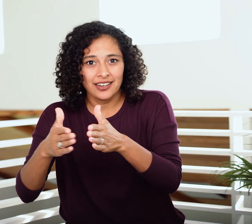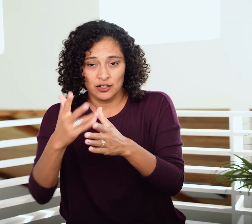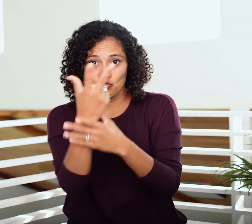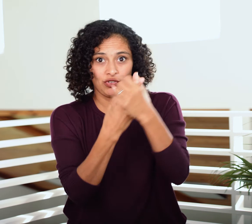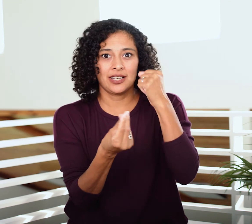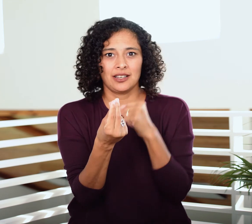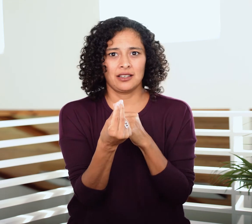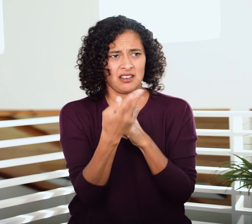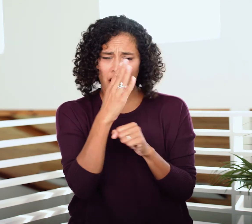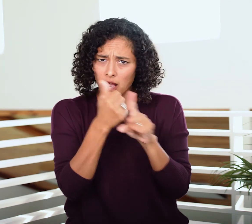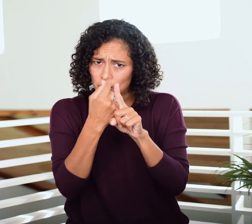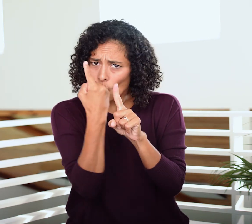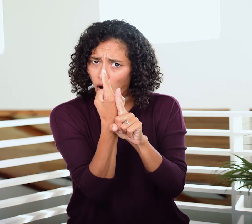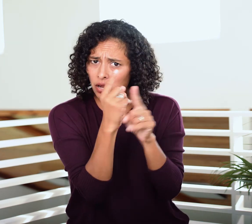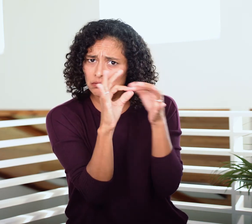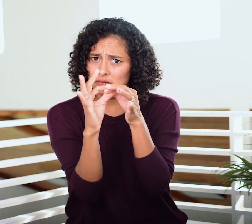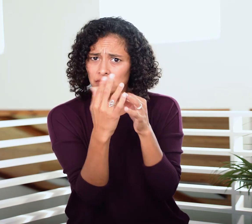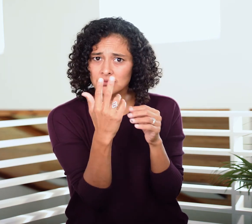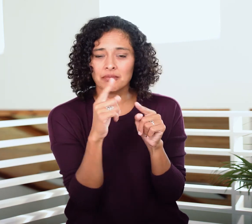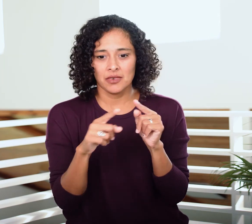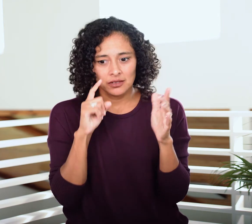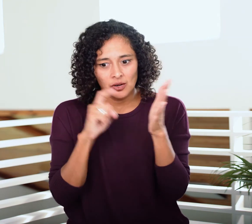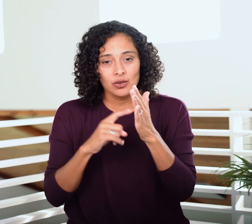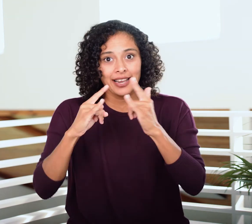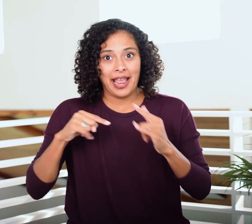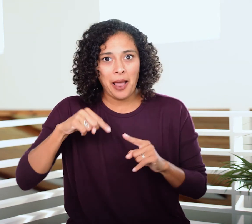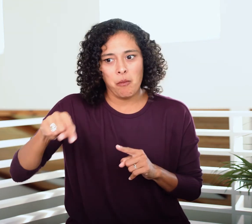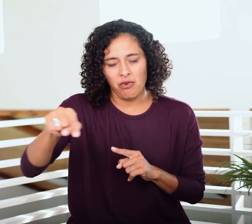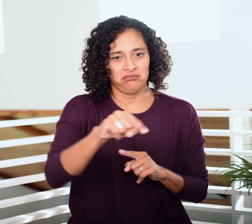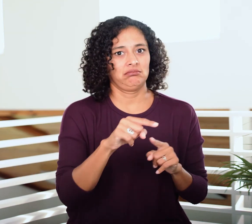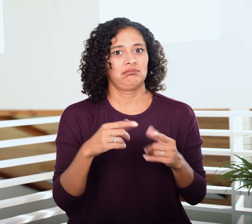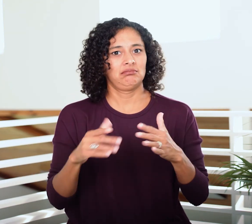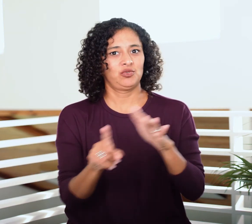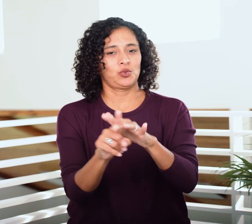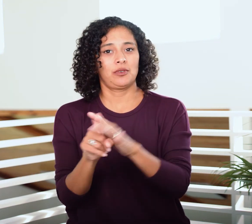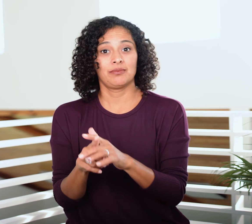of our one unified God all represented in the camp in various ways: